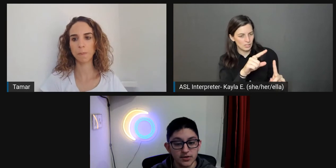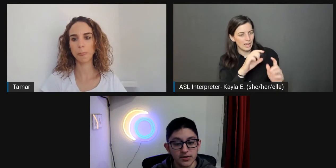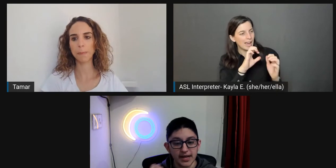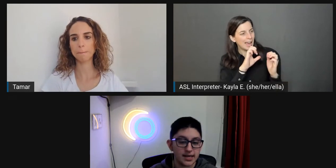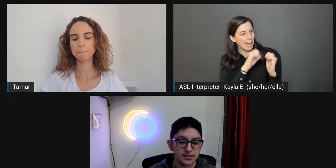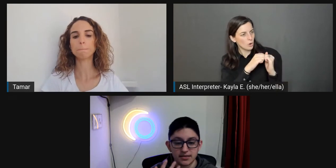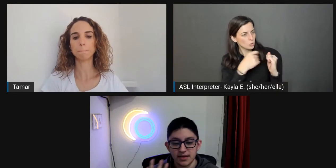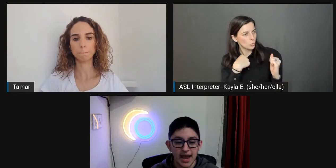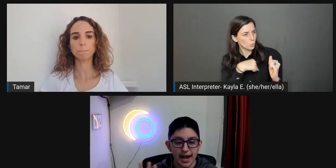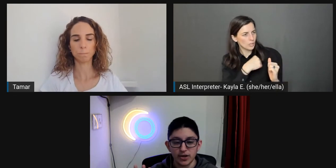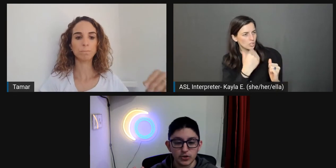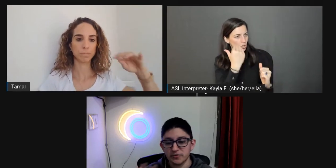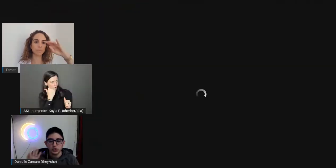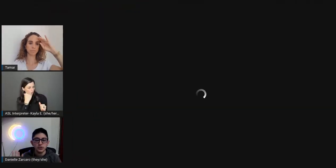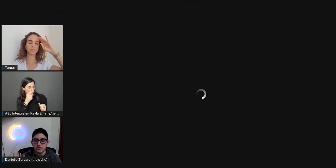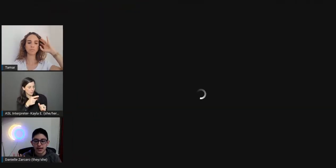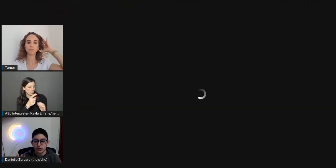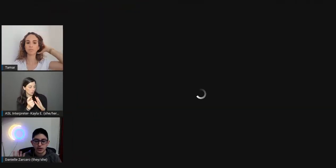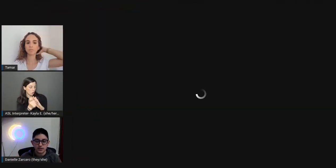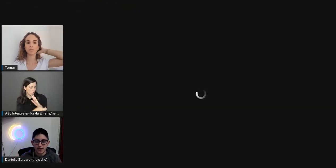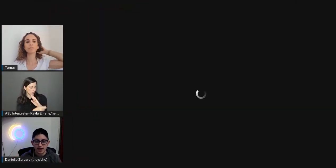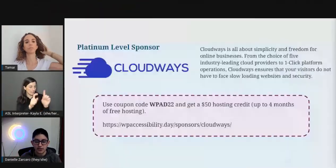I guess, how do you prove that trust factor?